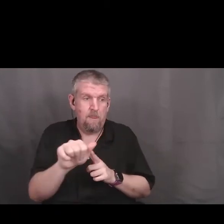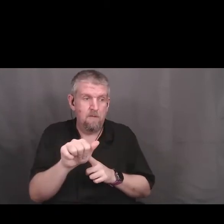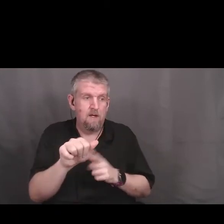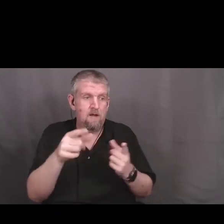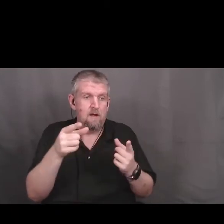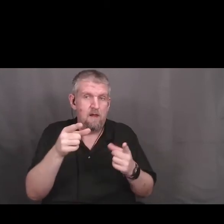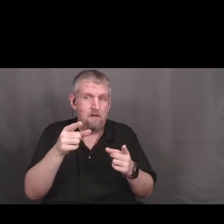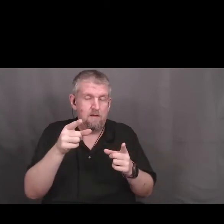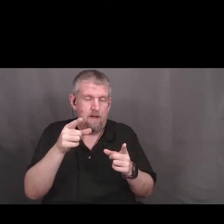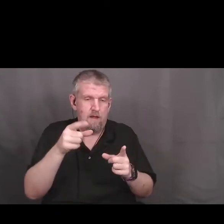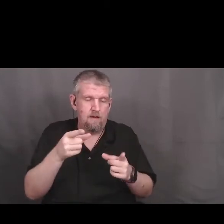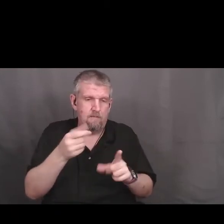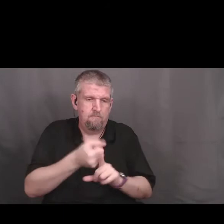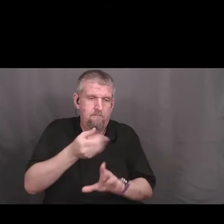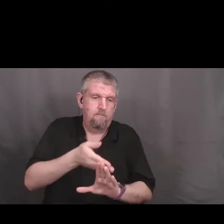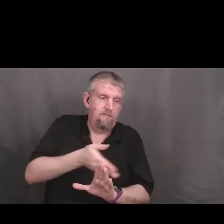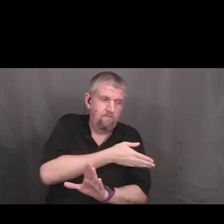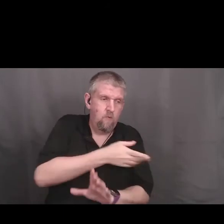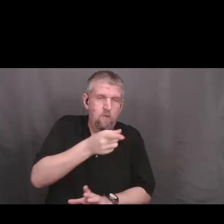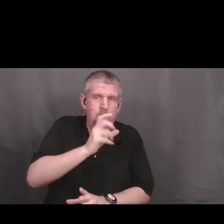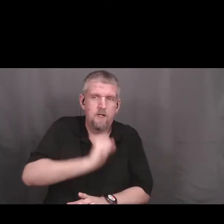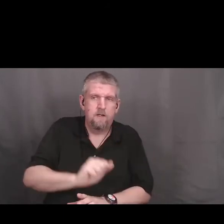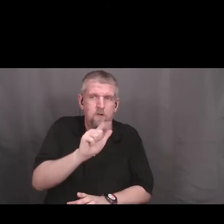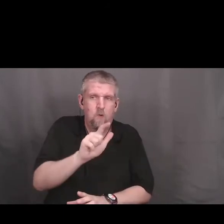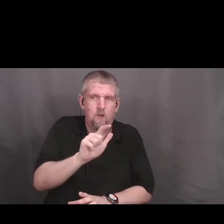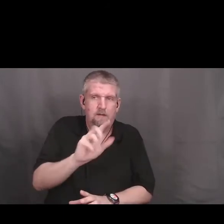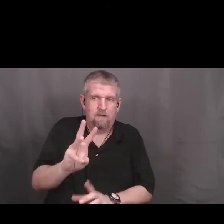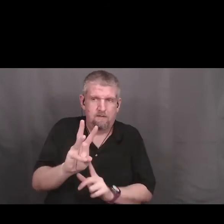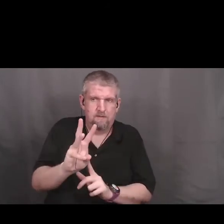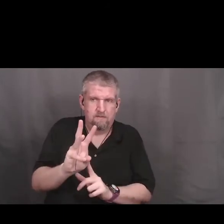before the age of 26, but those are the two main criteria.